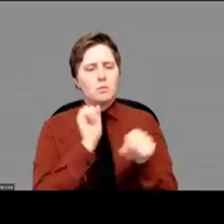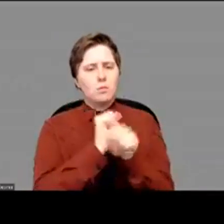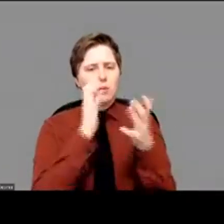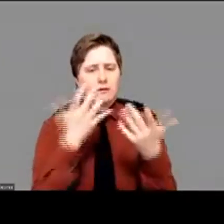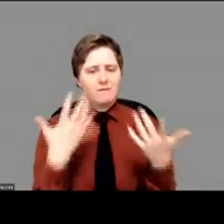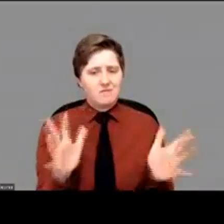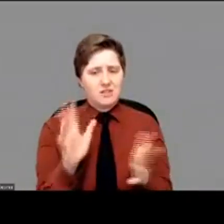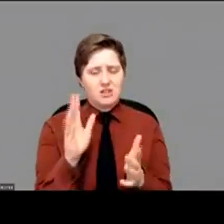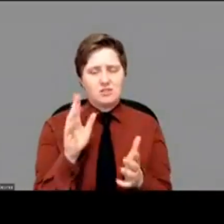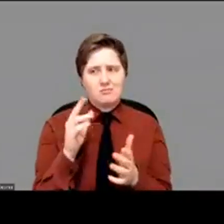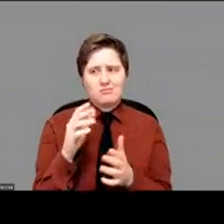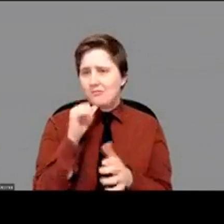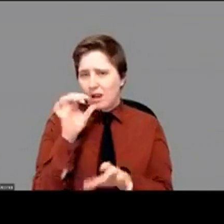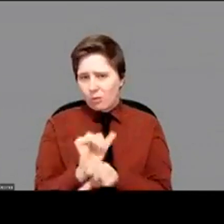but one or more cuts coming.